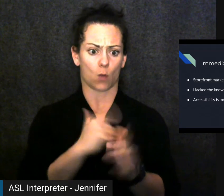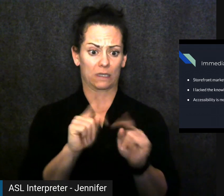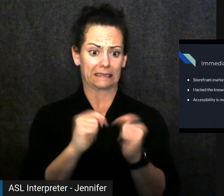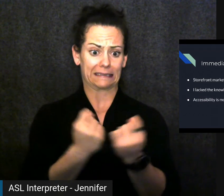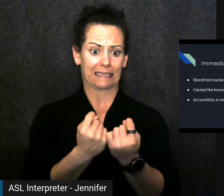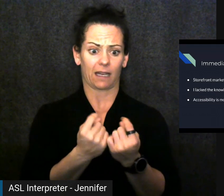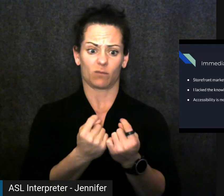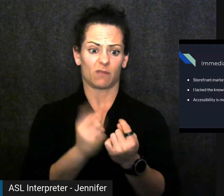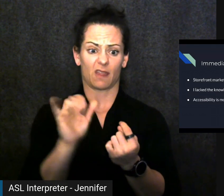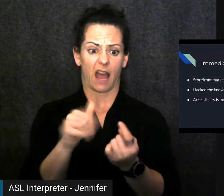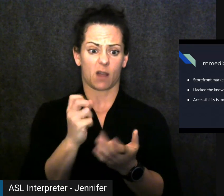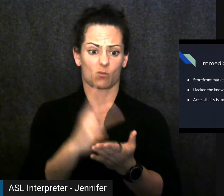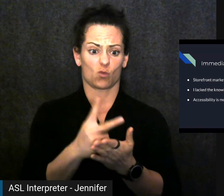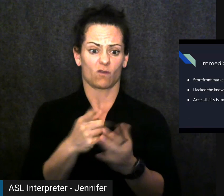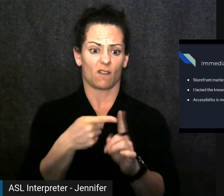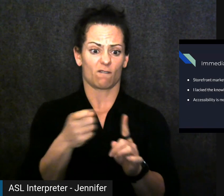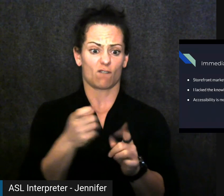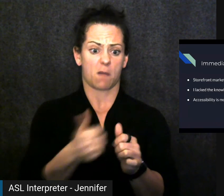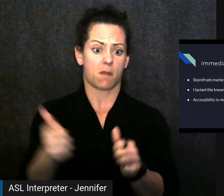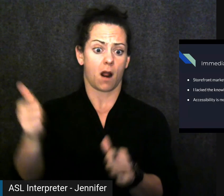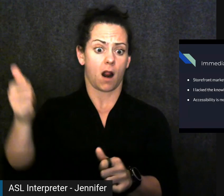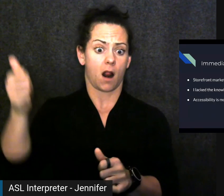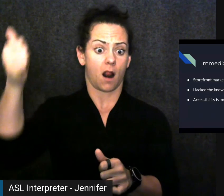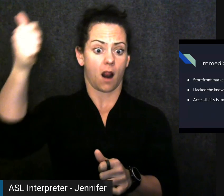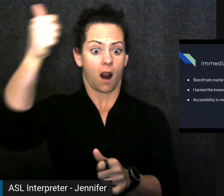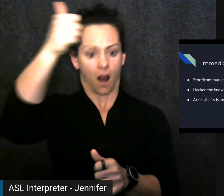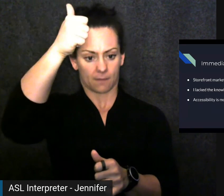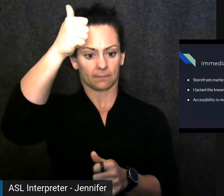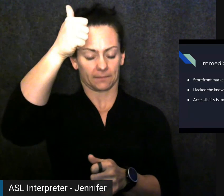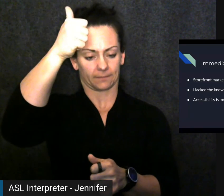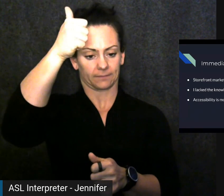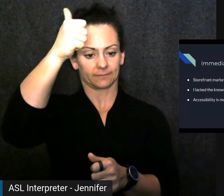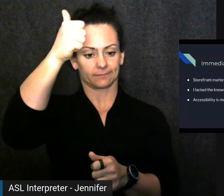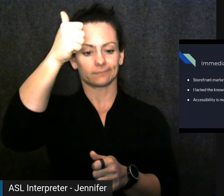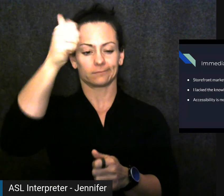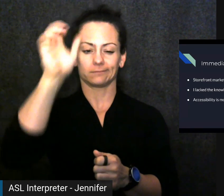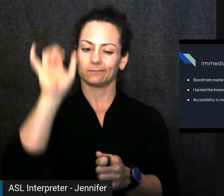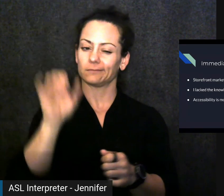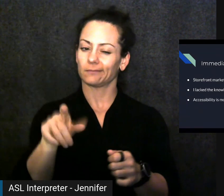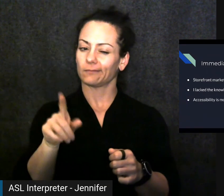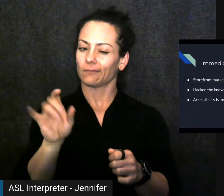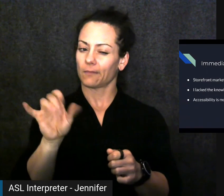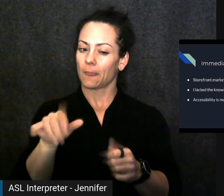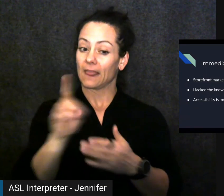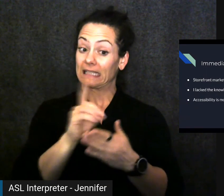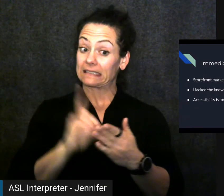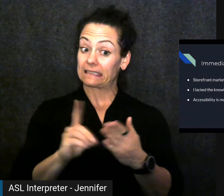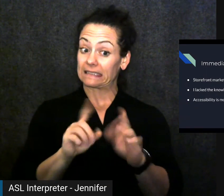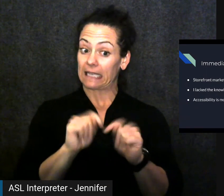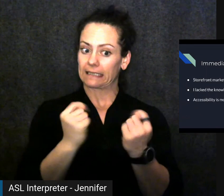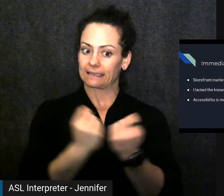So, while that design system wasn't made with accessibility in mind,